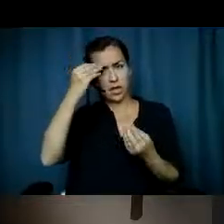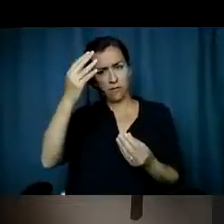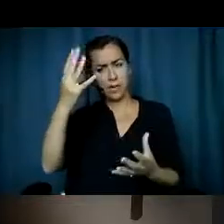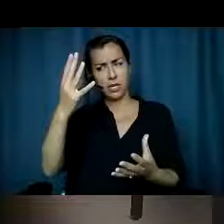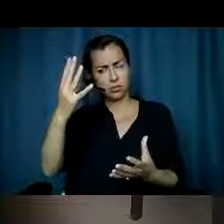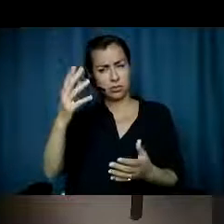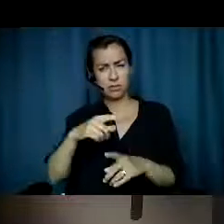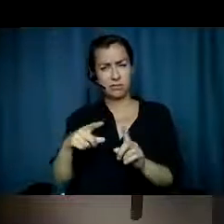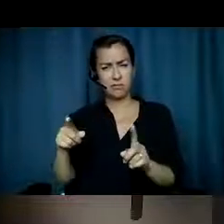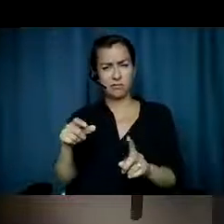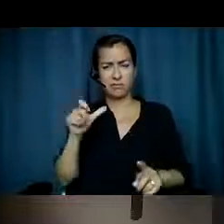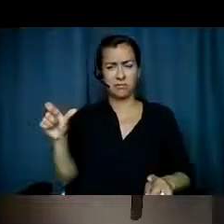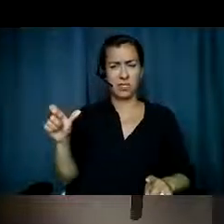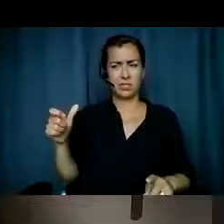So,